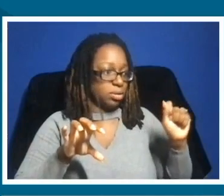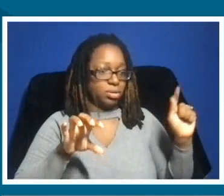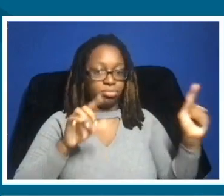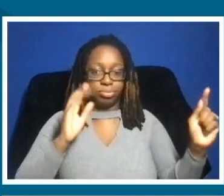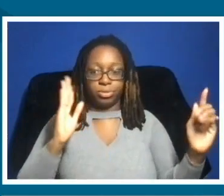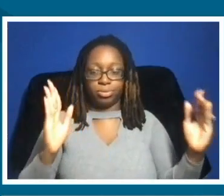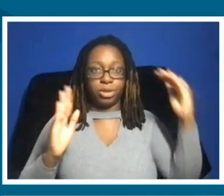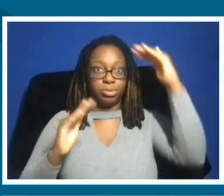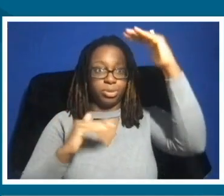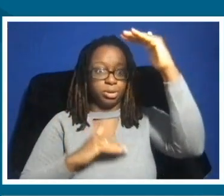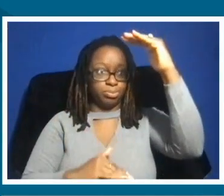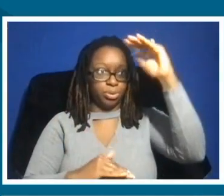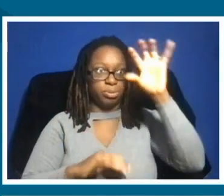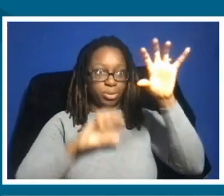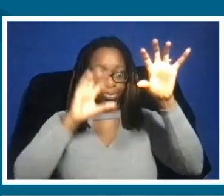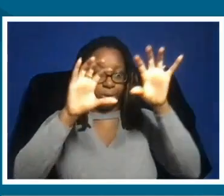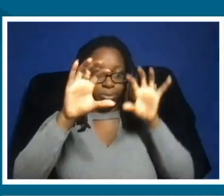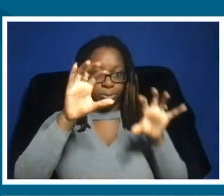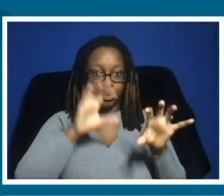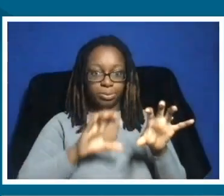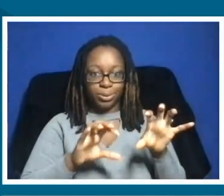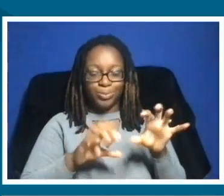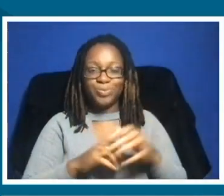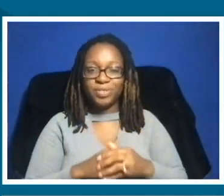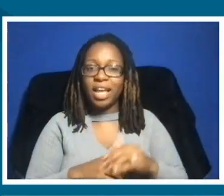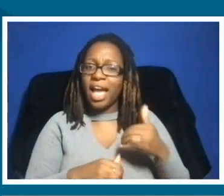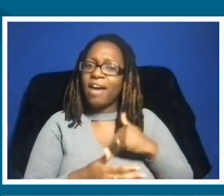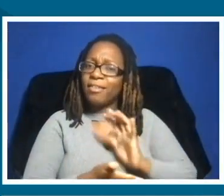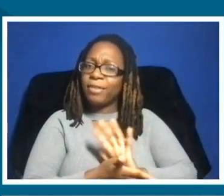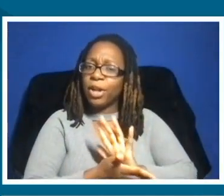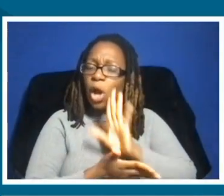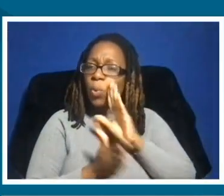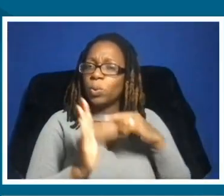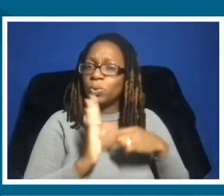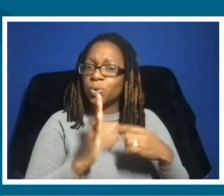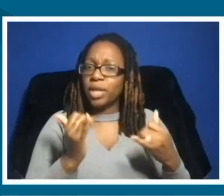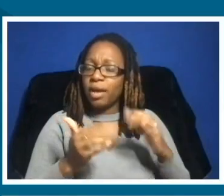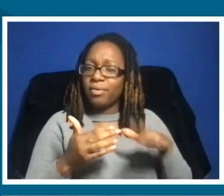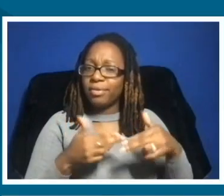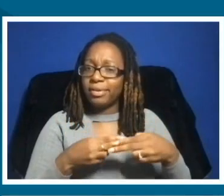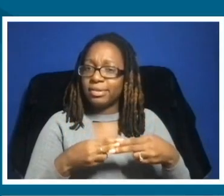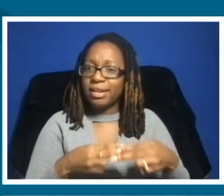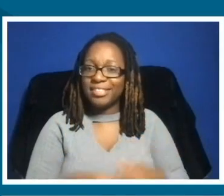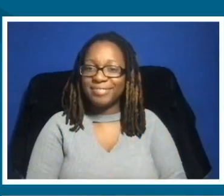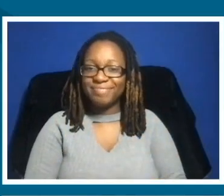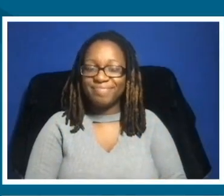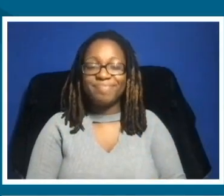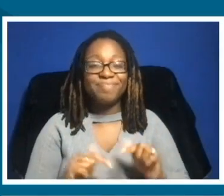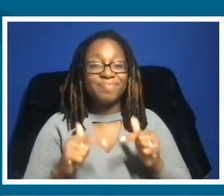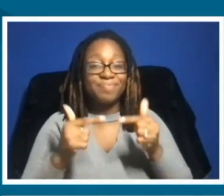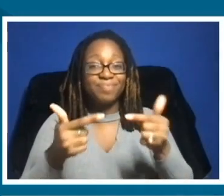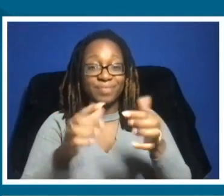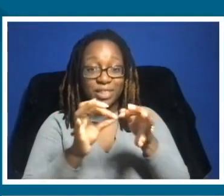um i have a and actually a video to show you on the next screen on the next slide